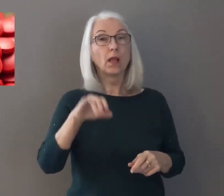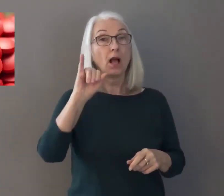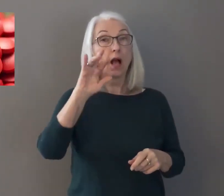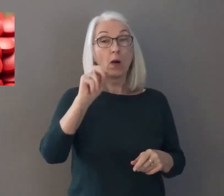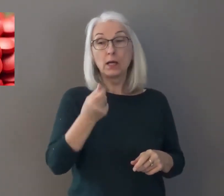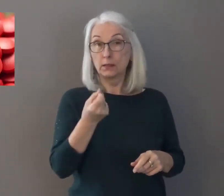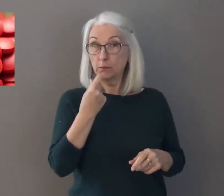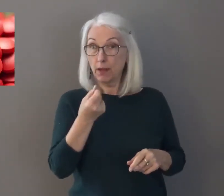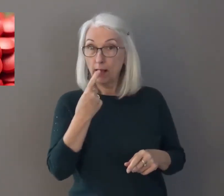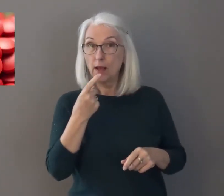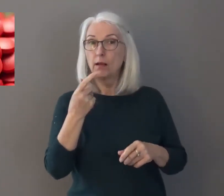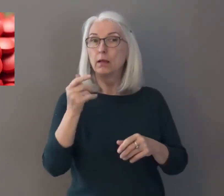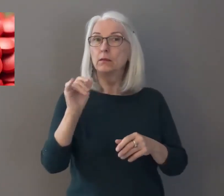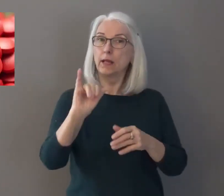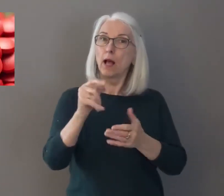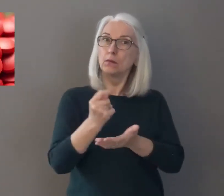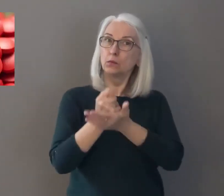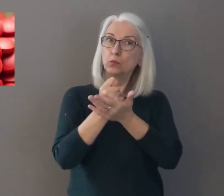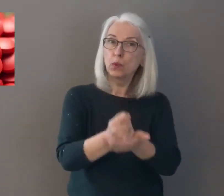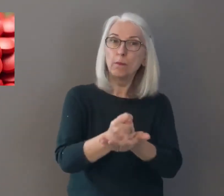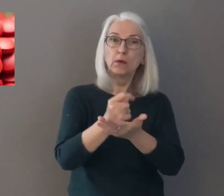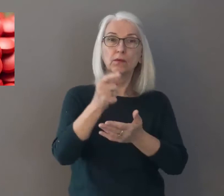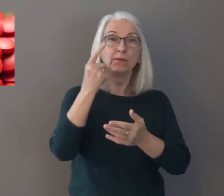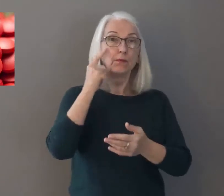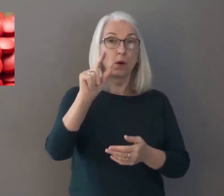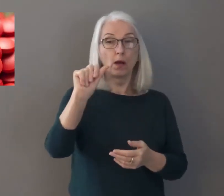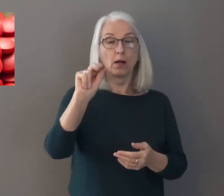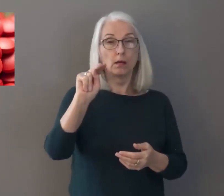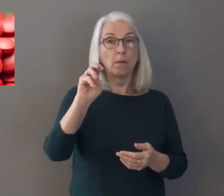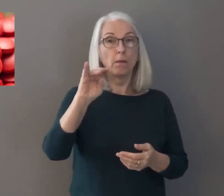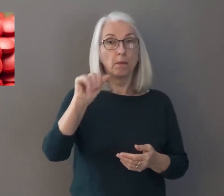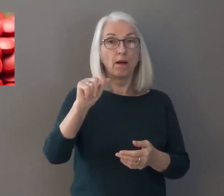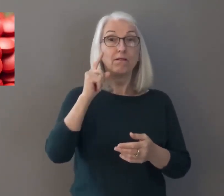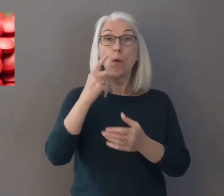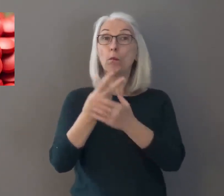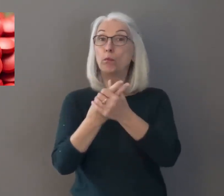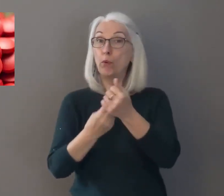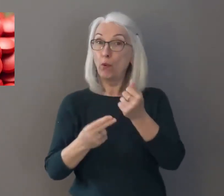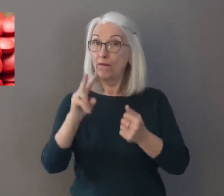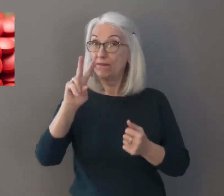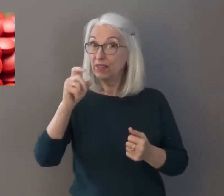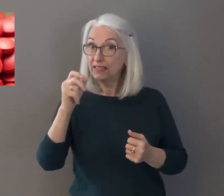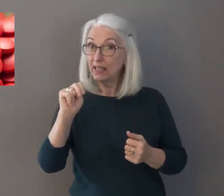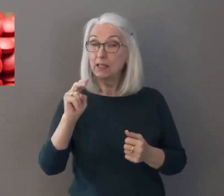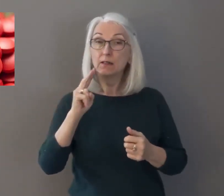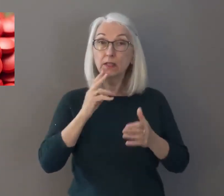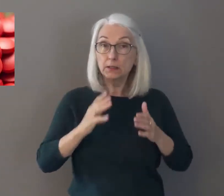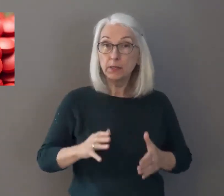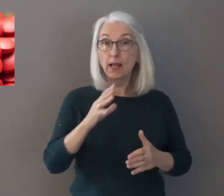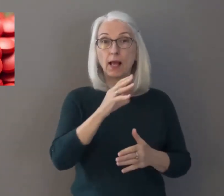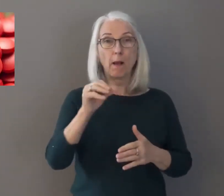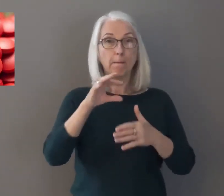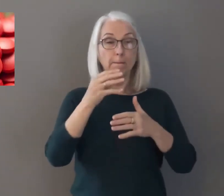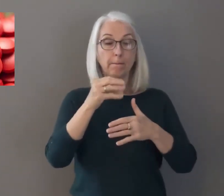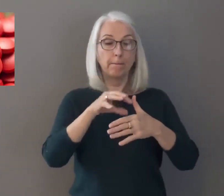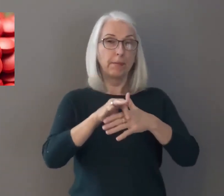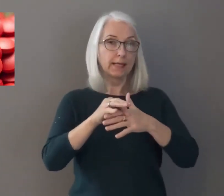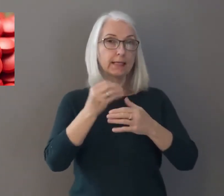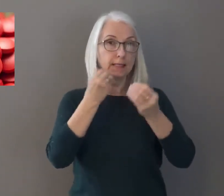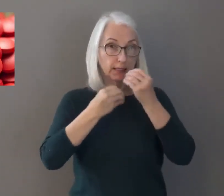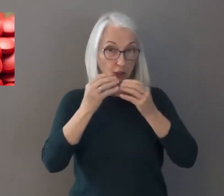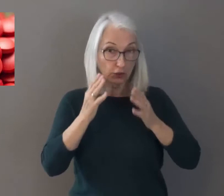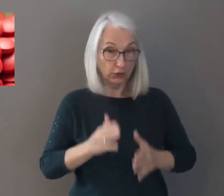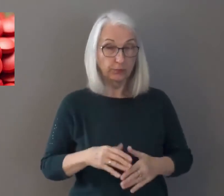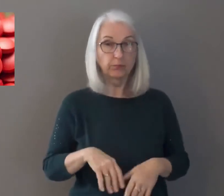Iron supplements are the treatment for anemia for both vegan, vegetarians and meat-eaters.